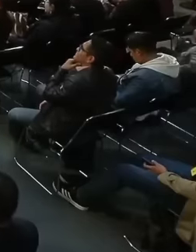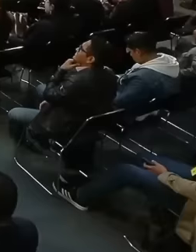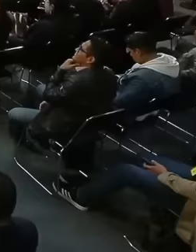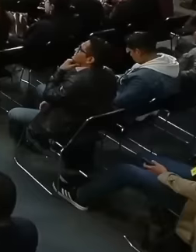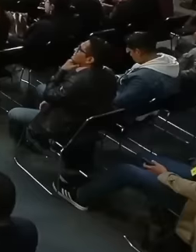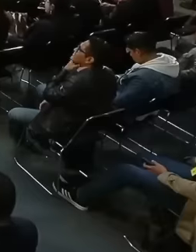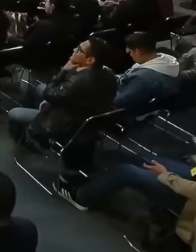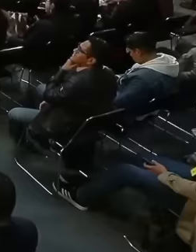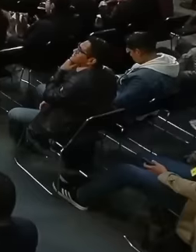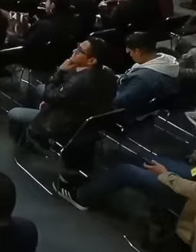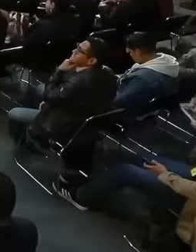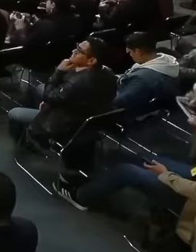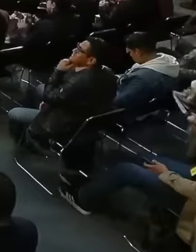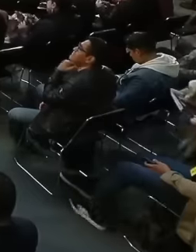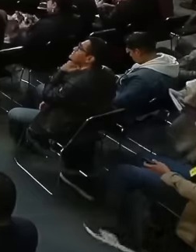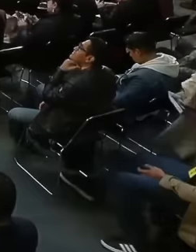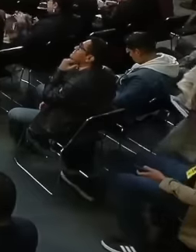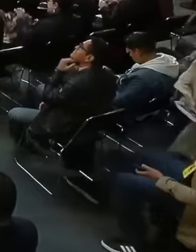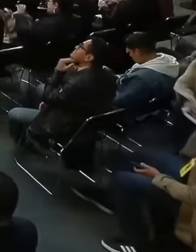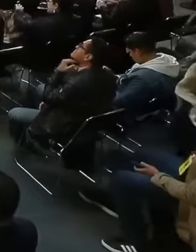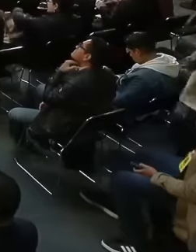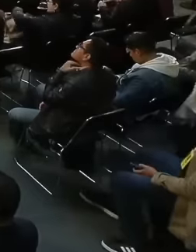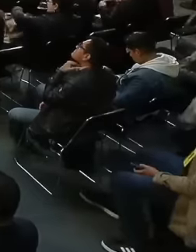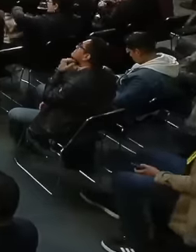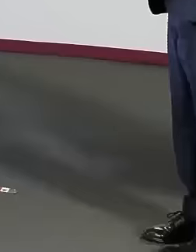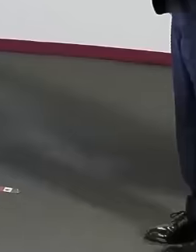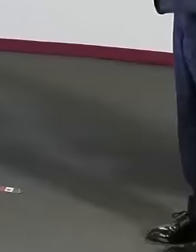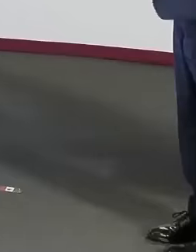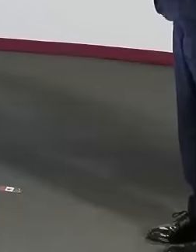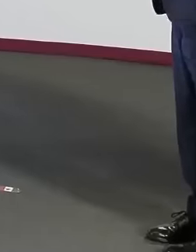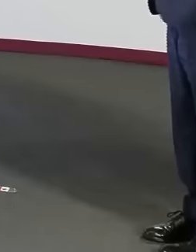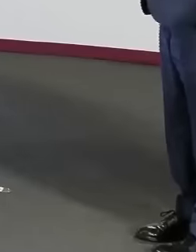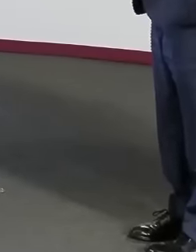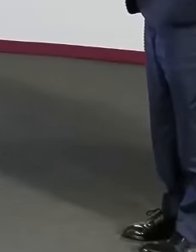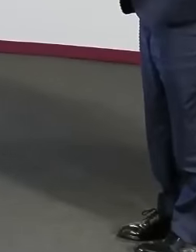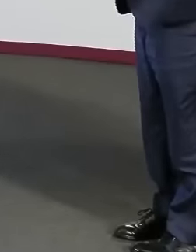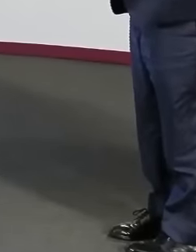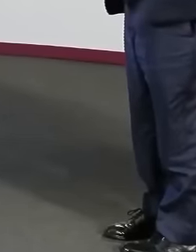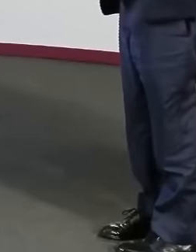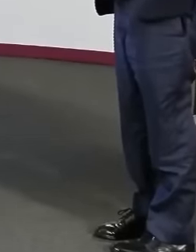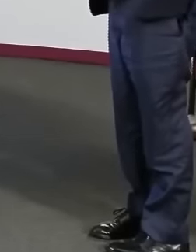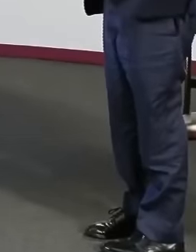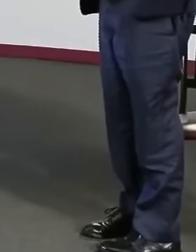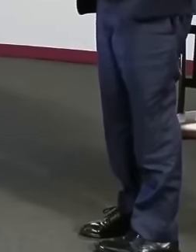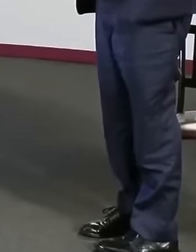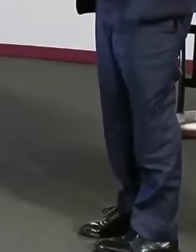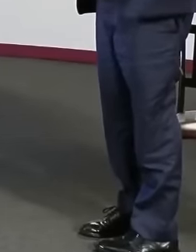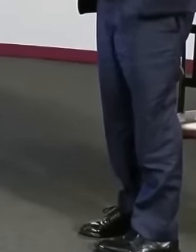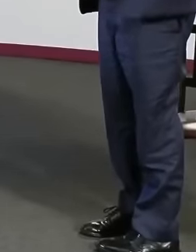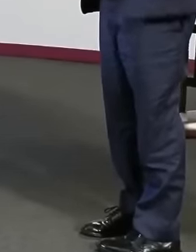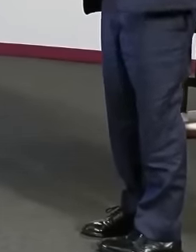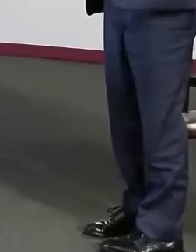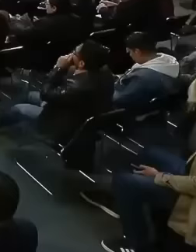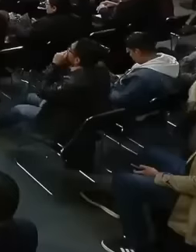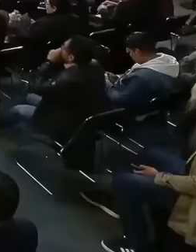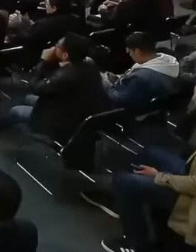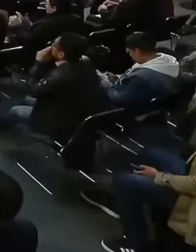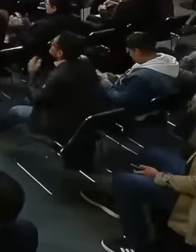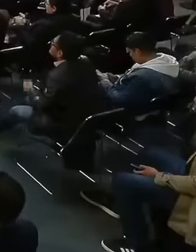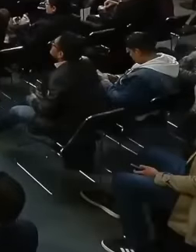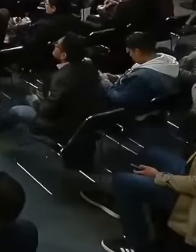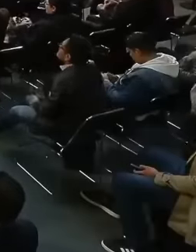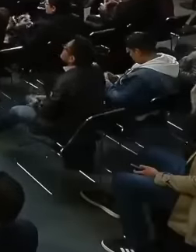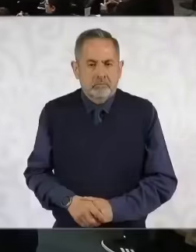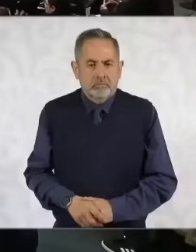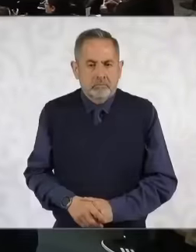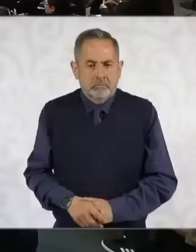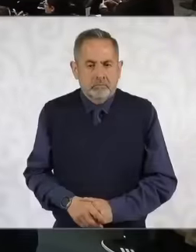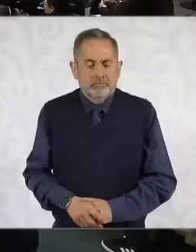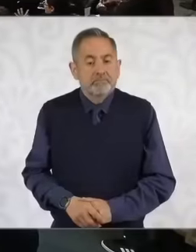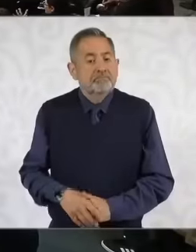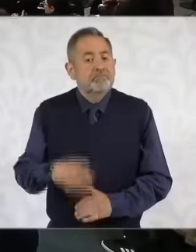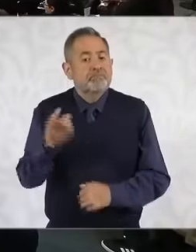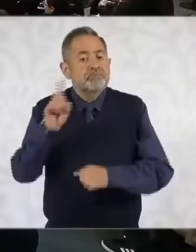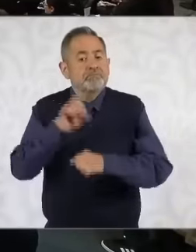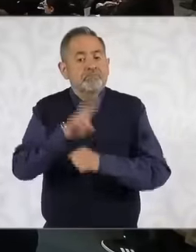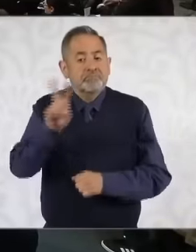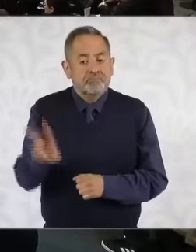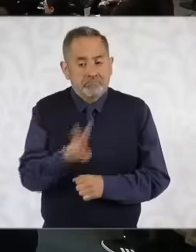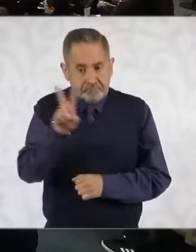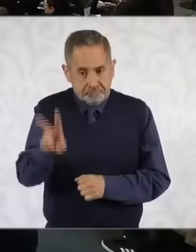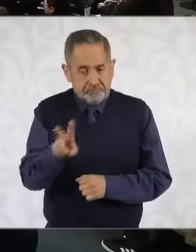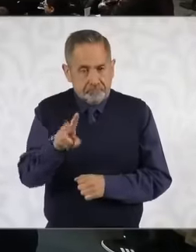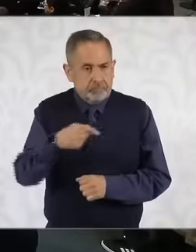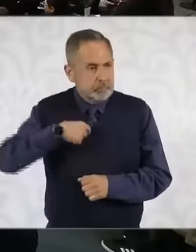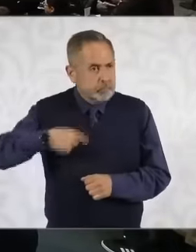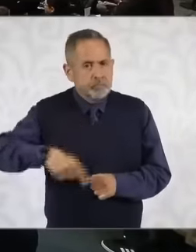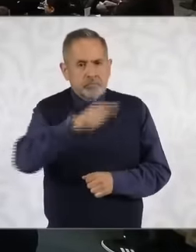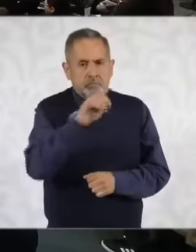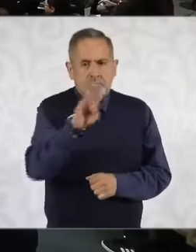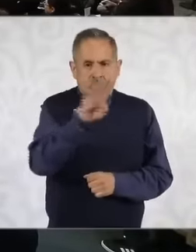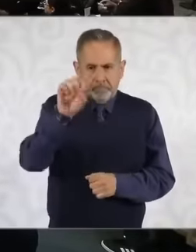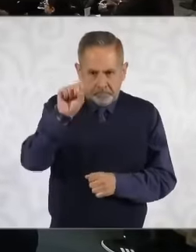Thank you I'm taking my Official Gazette and we're going to be here today on Friday we're going to Baja to Baja Sur